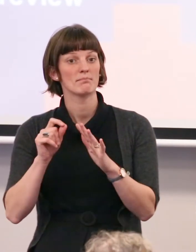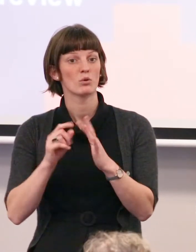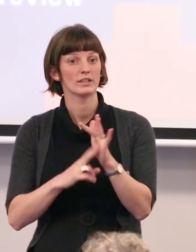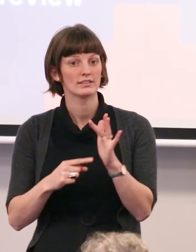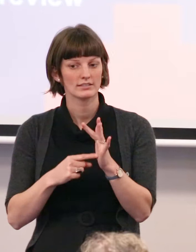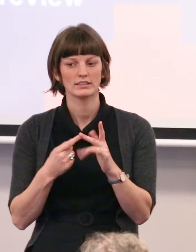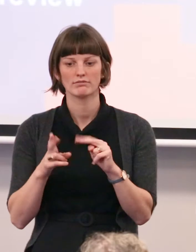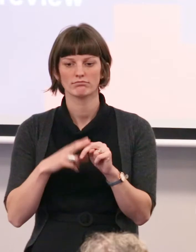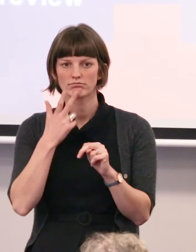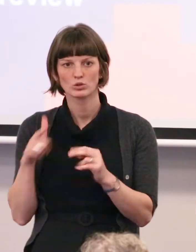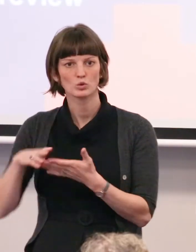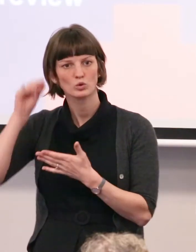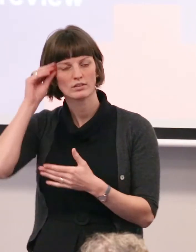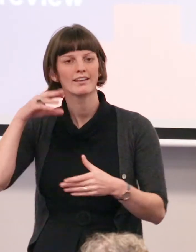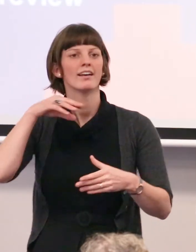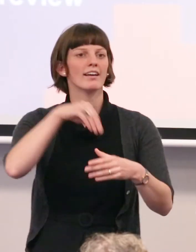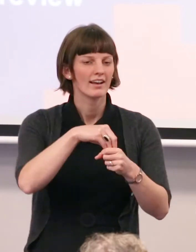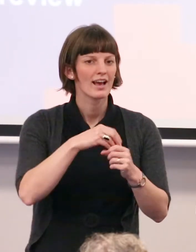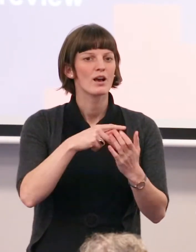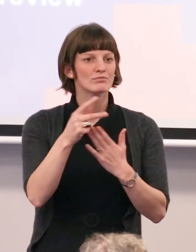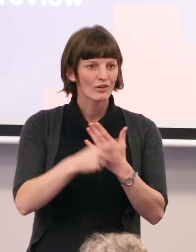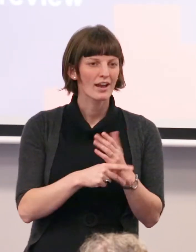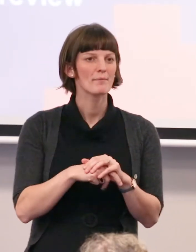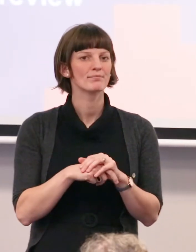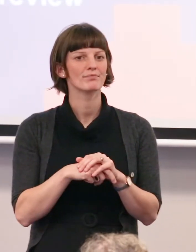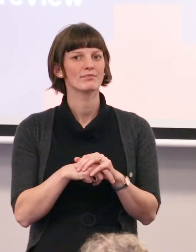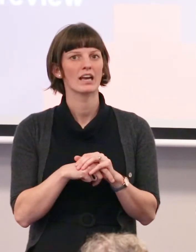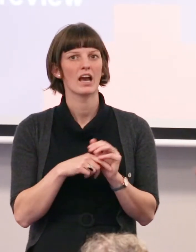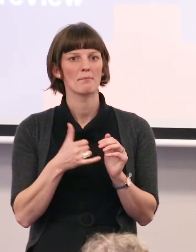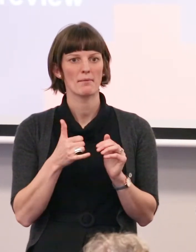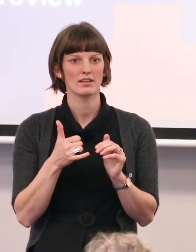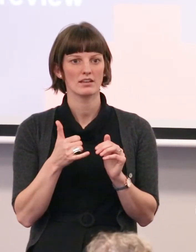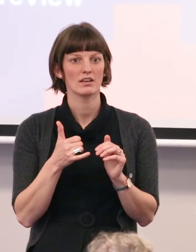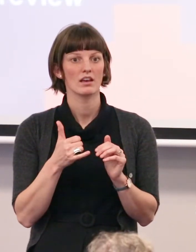program, you know, may have had an acquired condition after they entered a